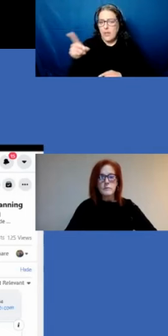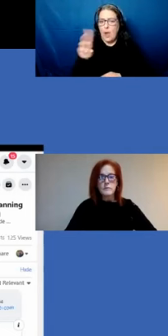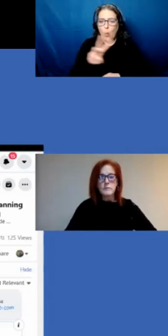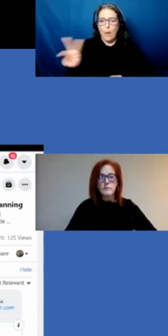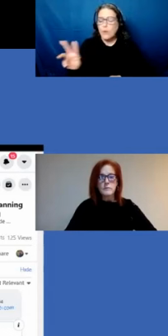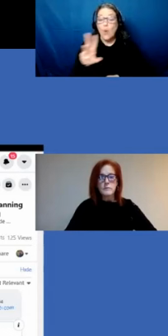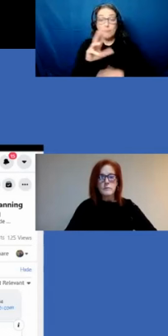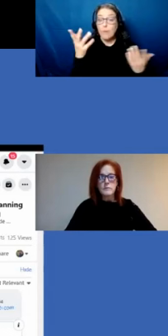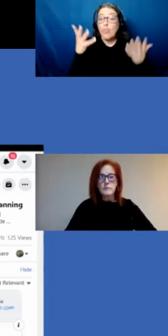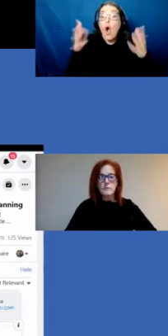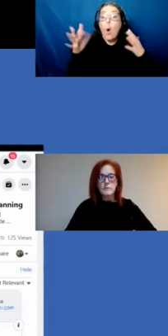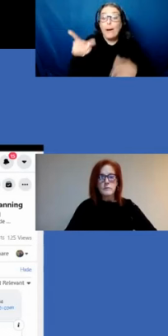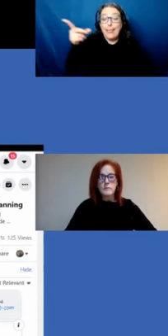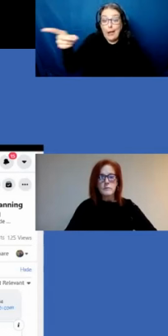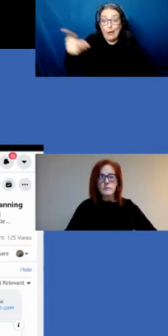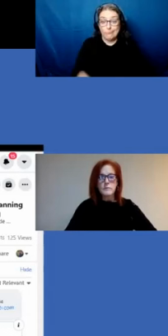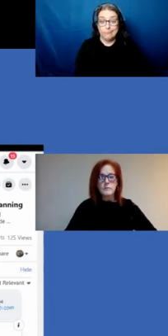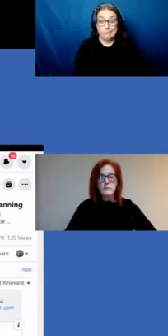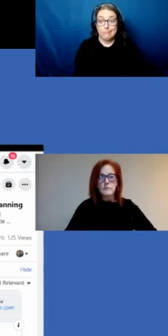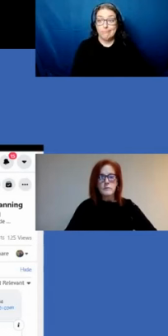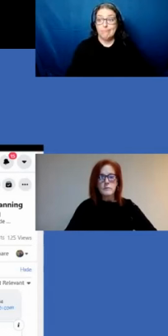Anonymous attendee asks if you want to put your email in the chat so we can get you a copy of those or notify -- keep ourselves notified to send you one when the translation is complete.